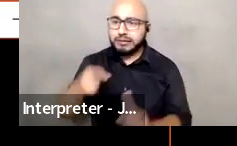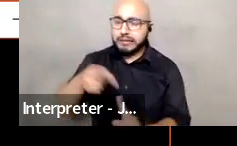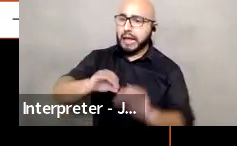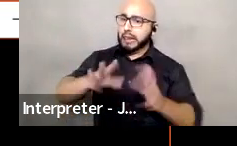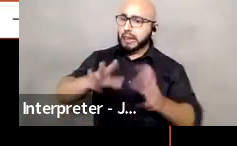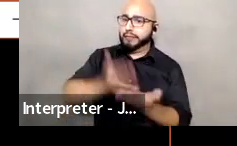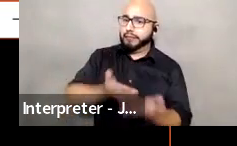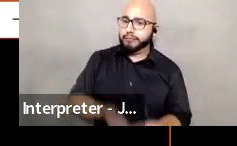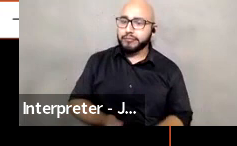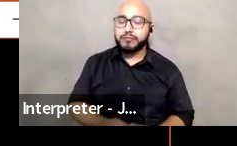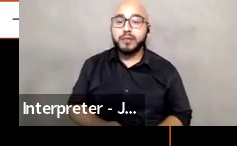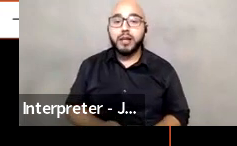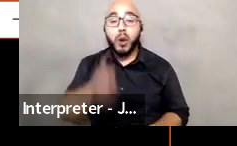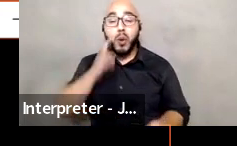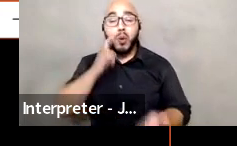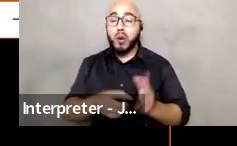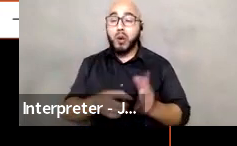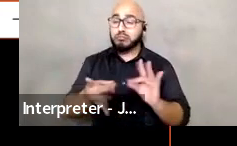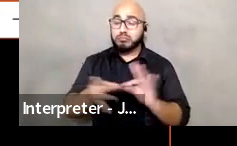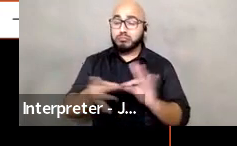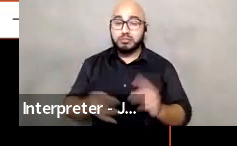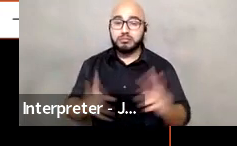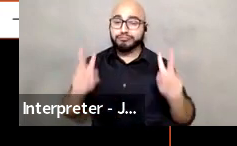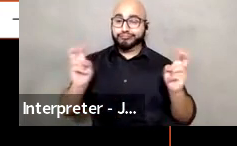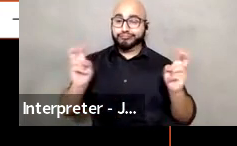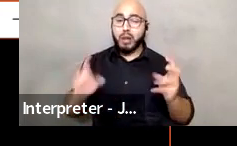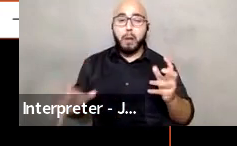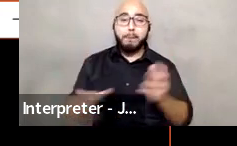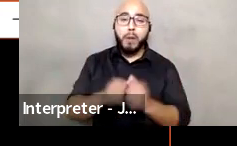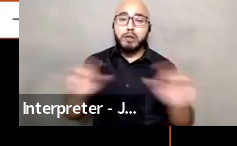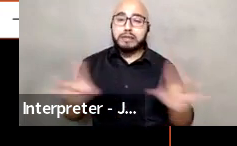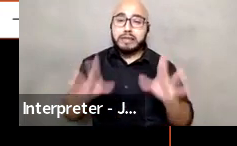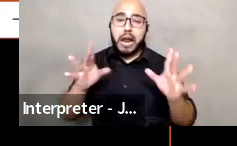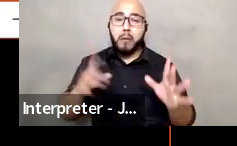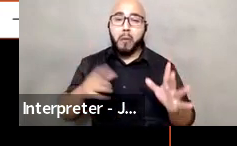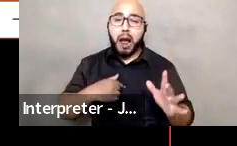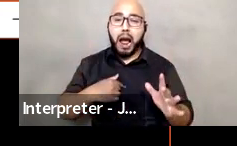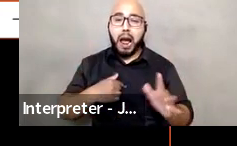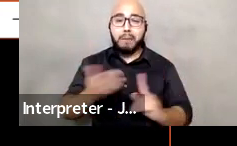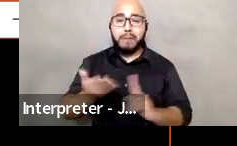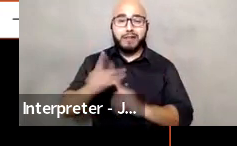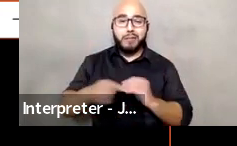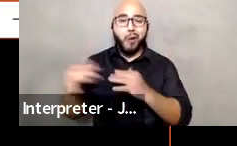The most terrible thing. About war, I'm convinced, is its monuments, the awful things we are compelled. To build in.